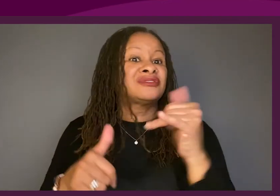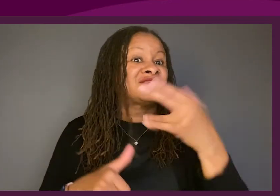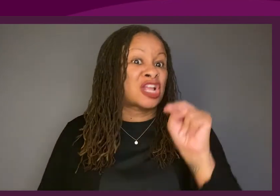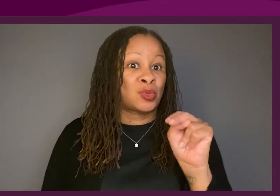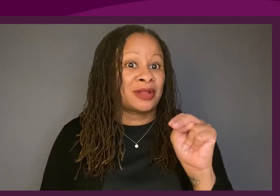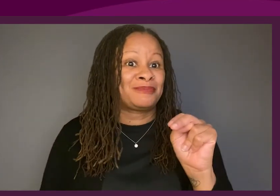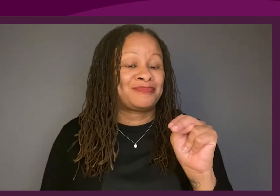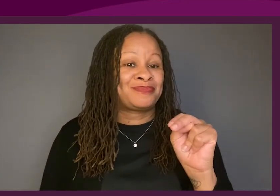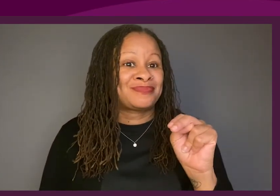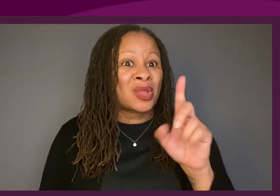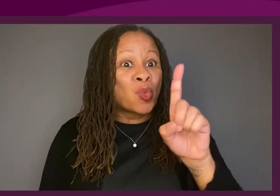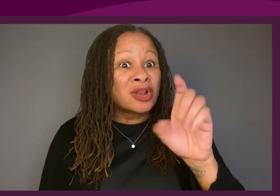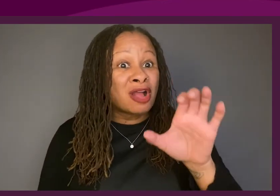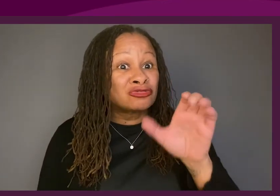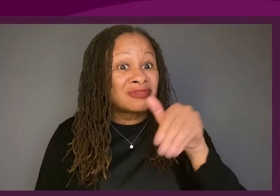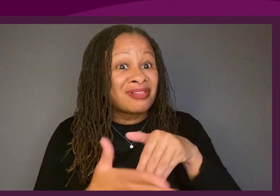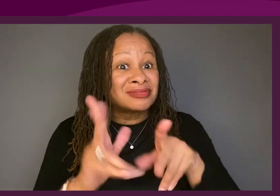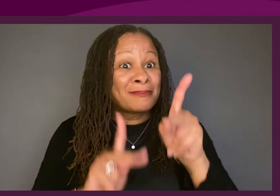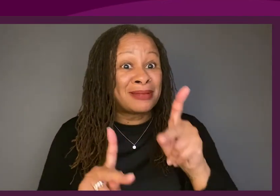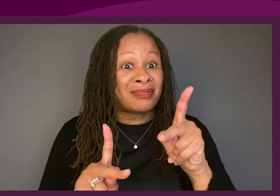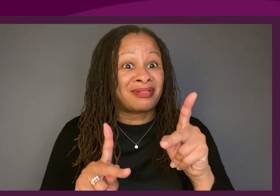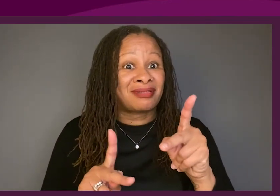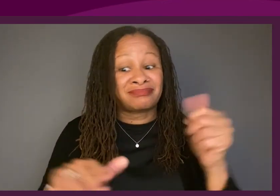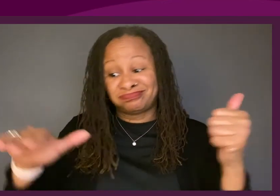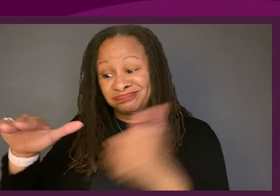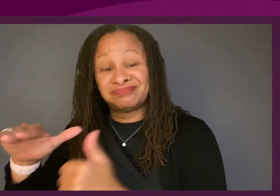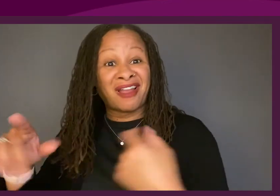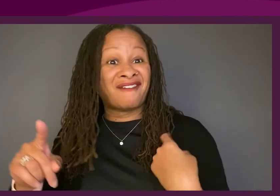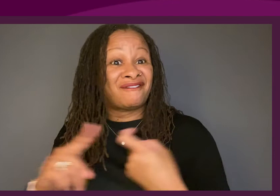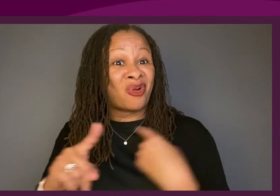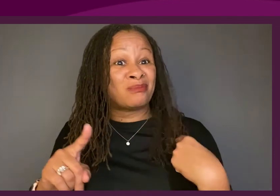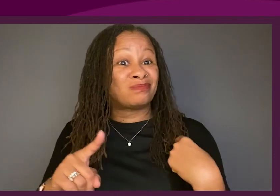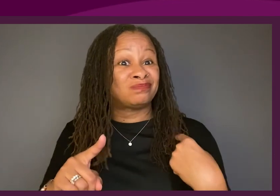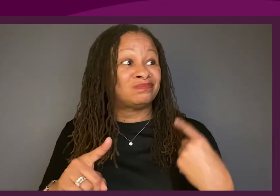It is extremely troubling.